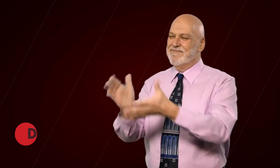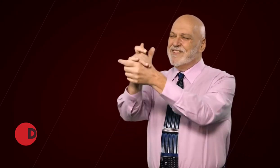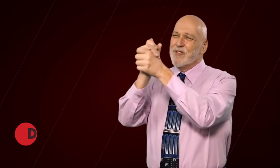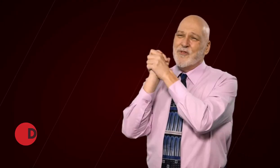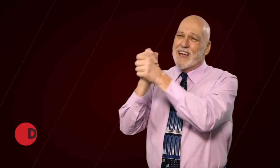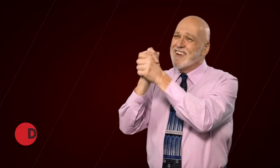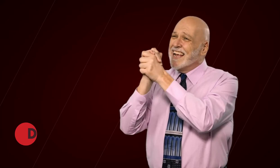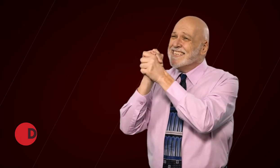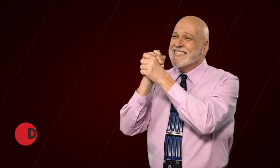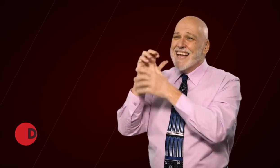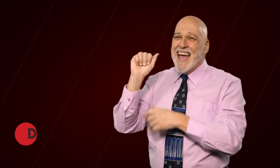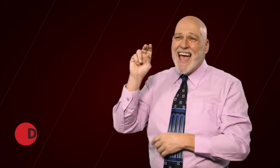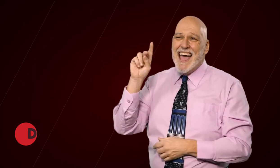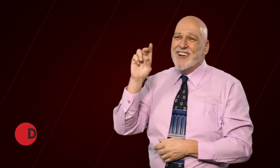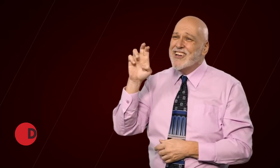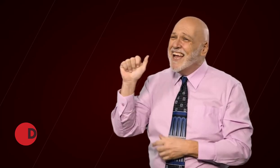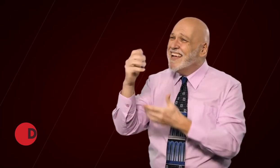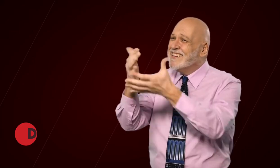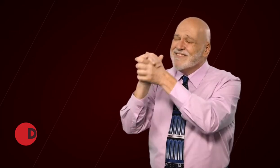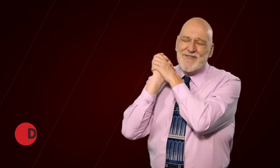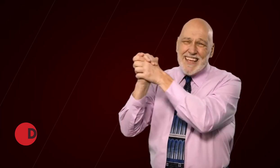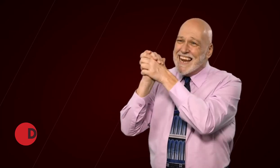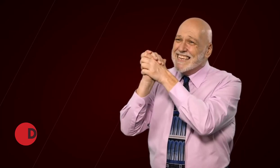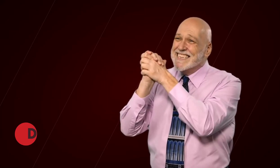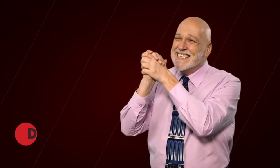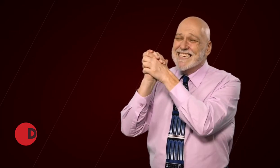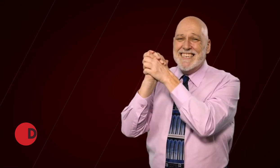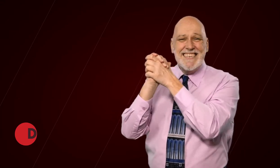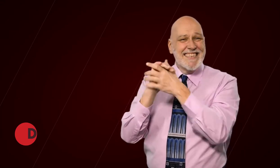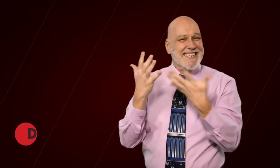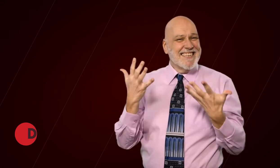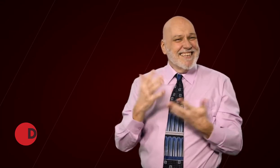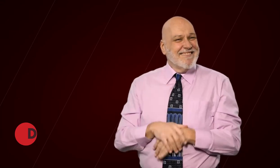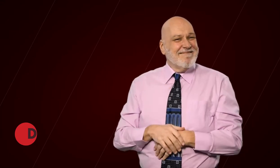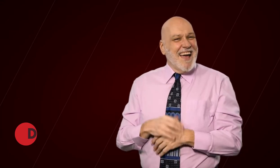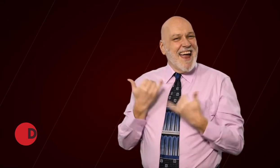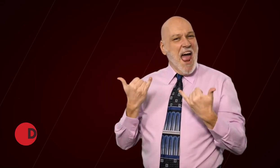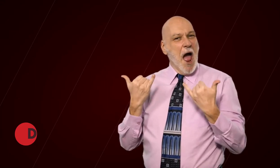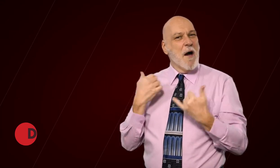[Anselmo]: Congratulations, Andrea!